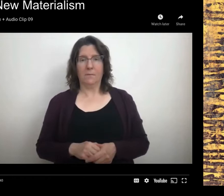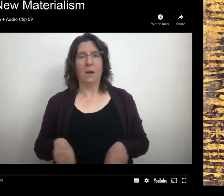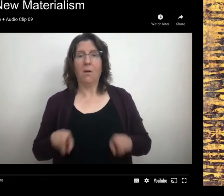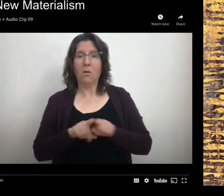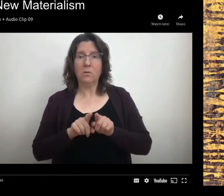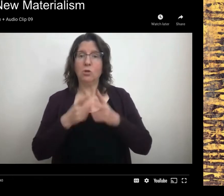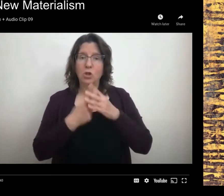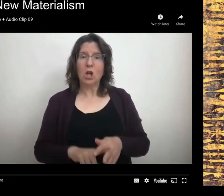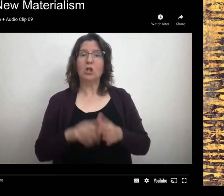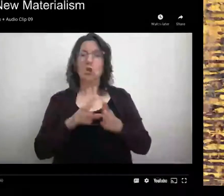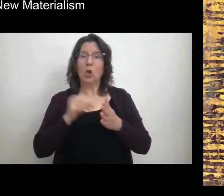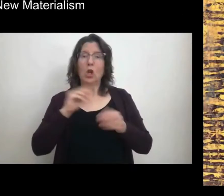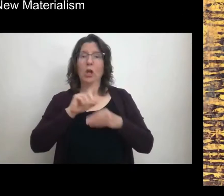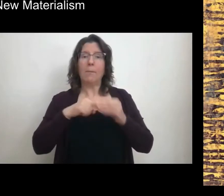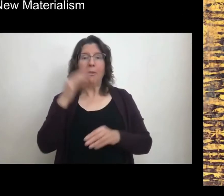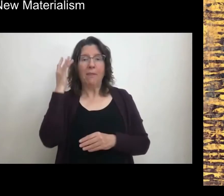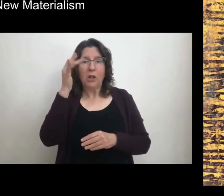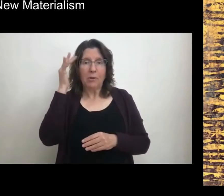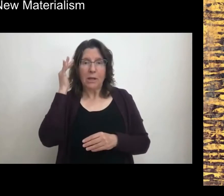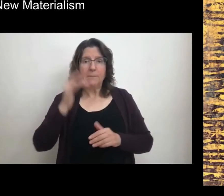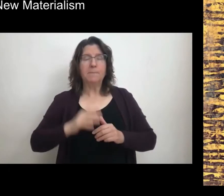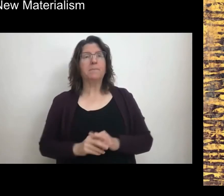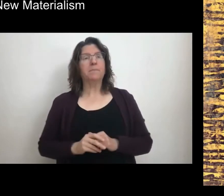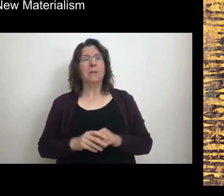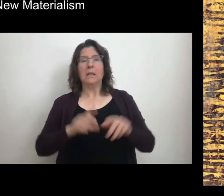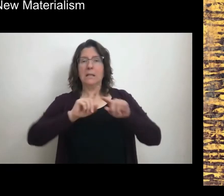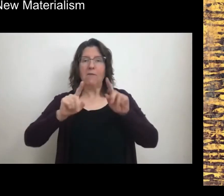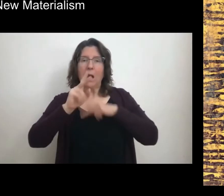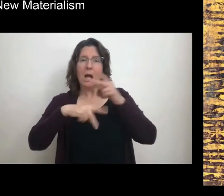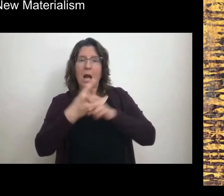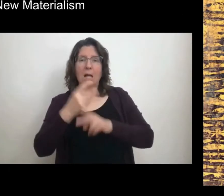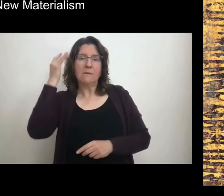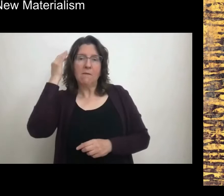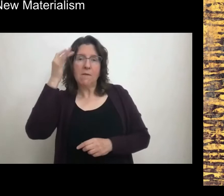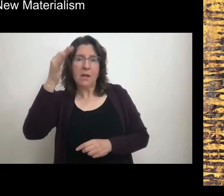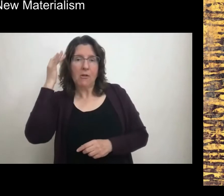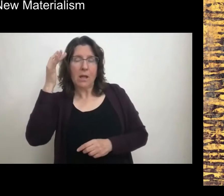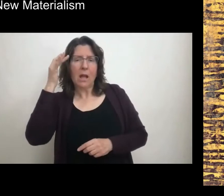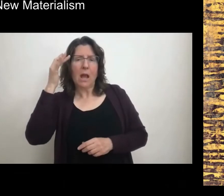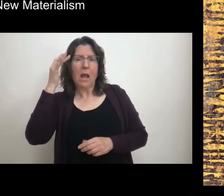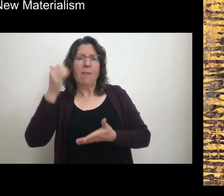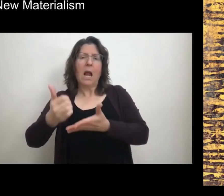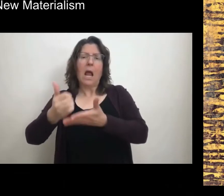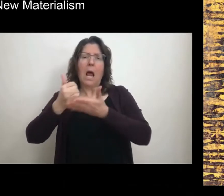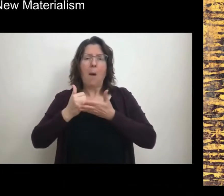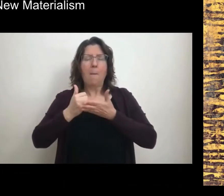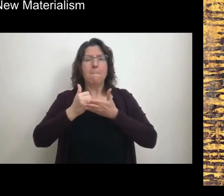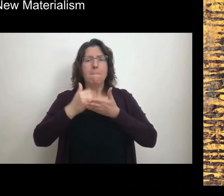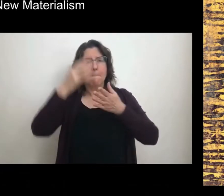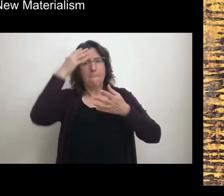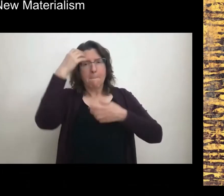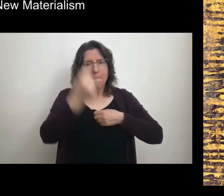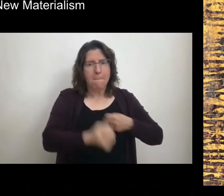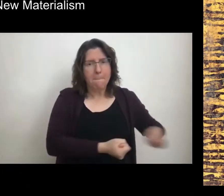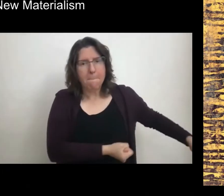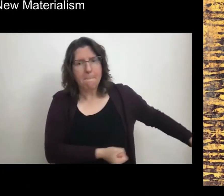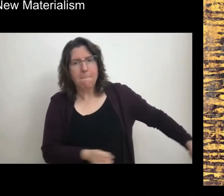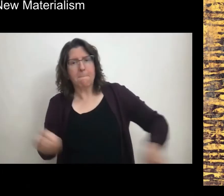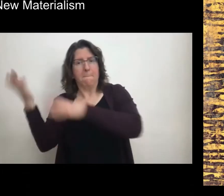During my studies I was exposed to different kinds of theories. It really opened my eyes.